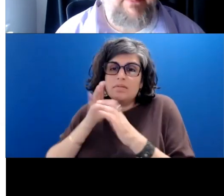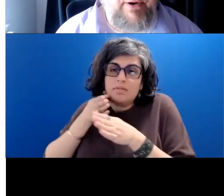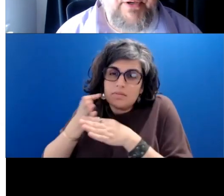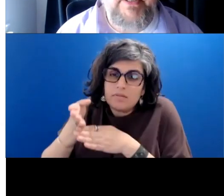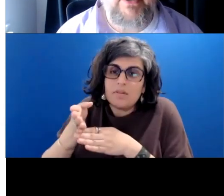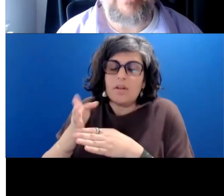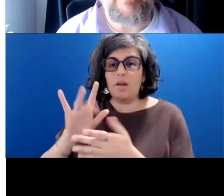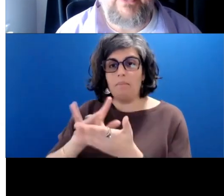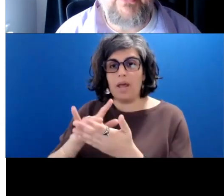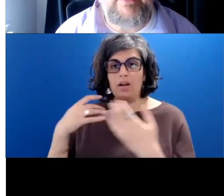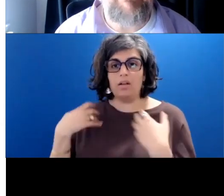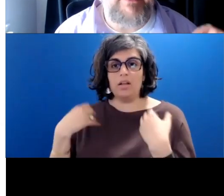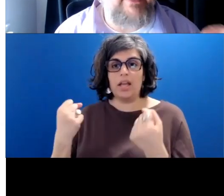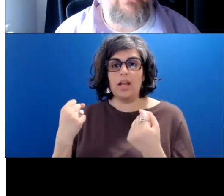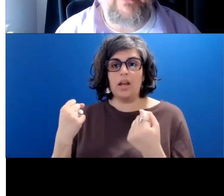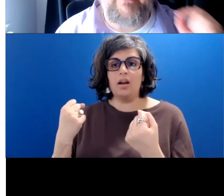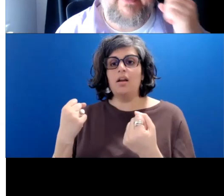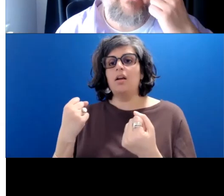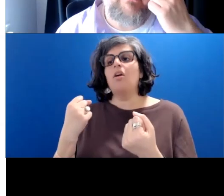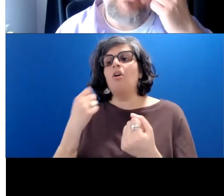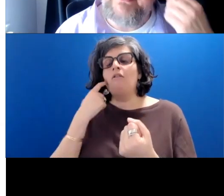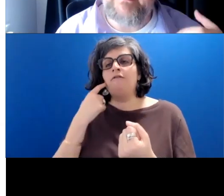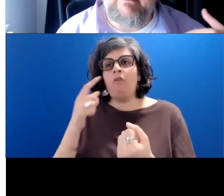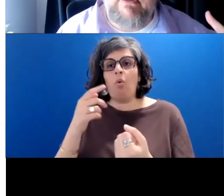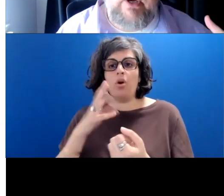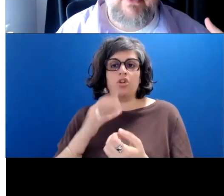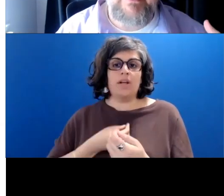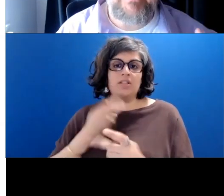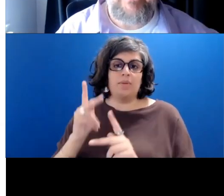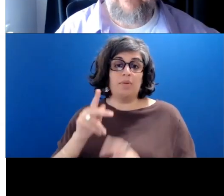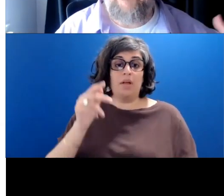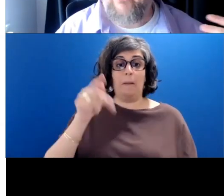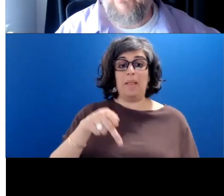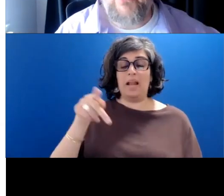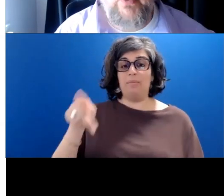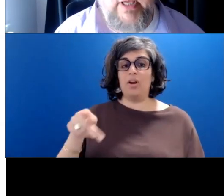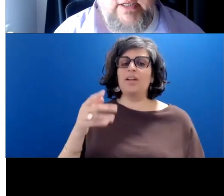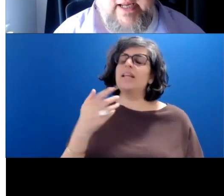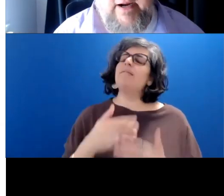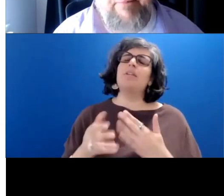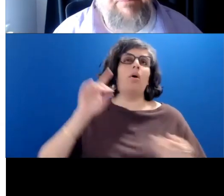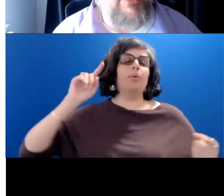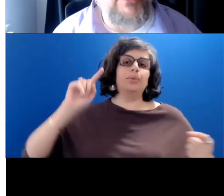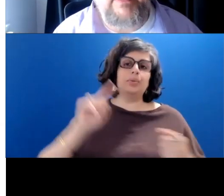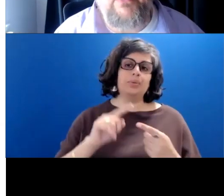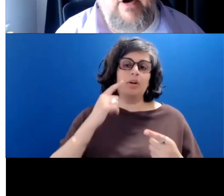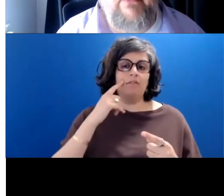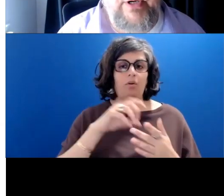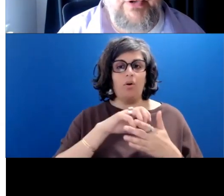Planned Parenthoods across the country, even with a lot of them reducing their hours for abortion-related care are still offering